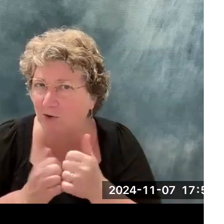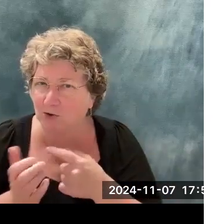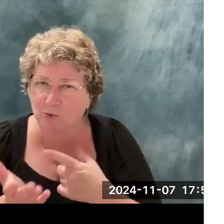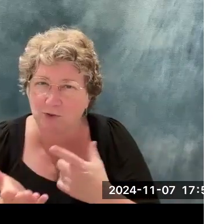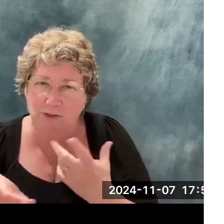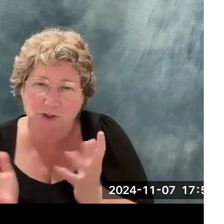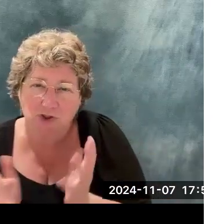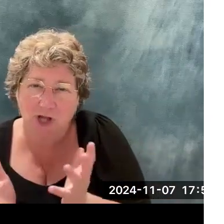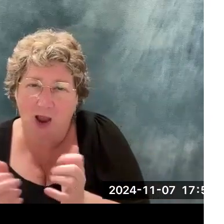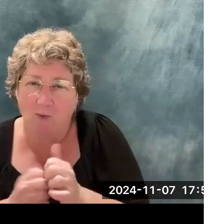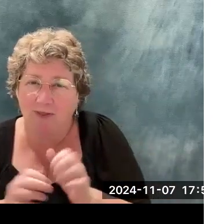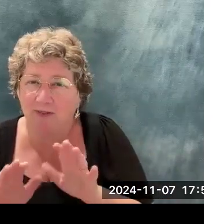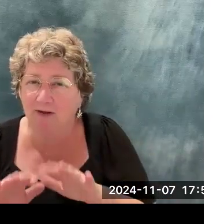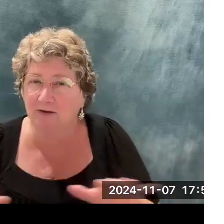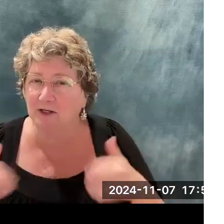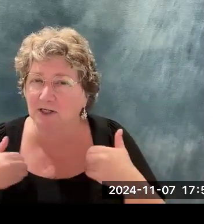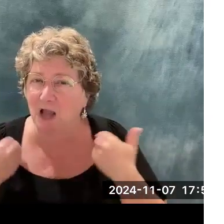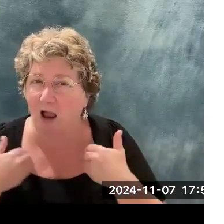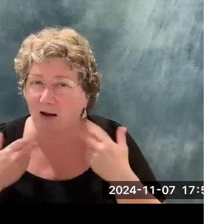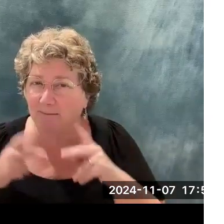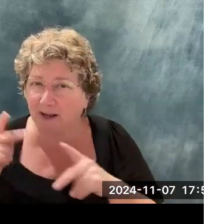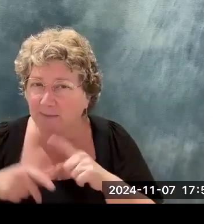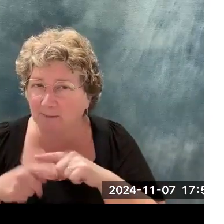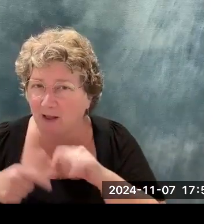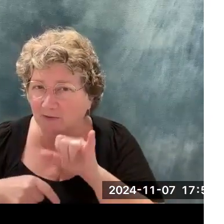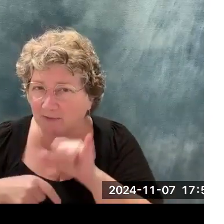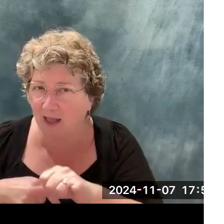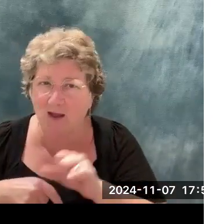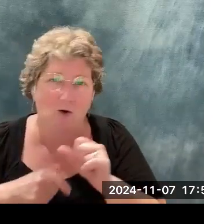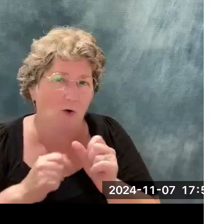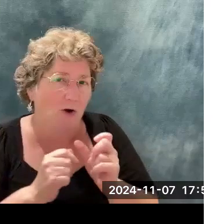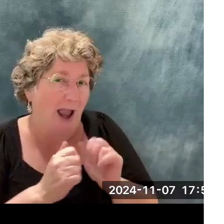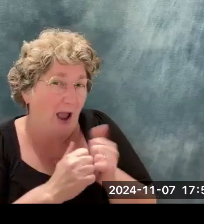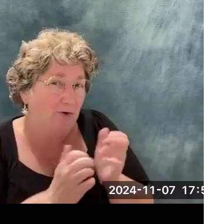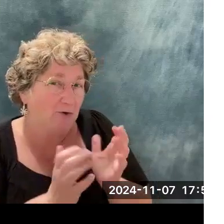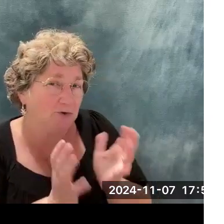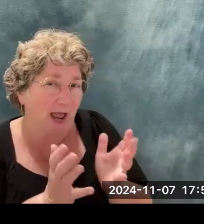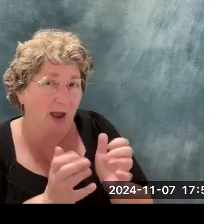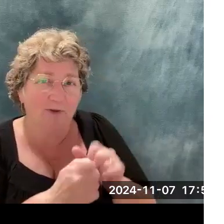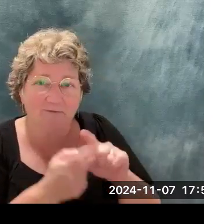to talk to friends or how to talk to just the community about suicide, they offer a lot